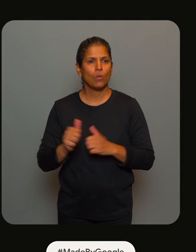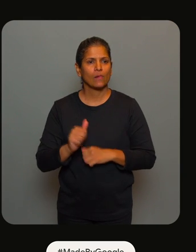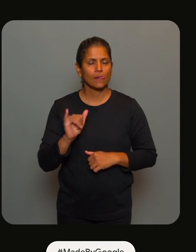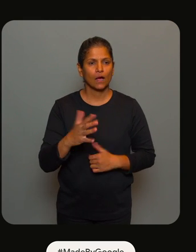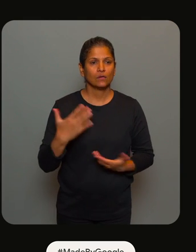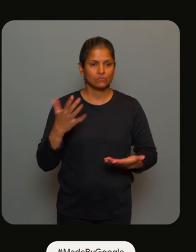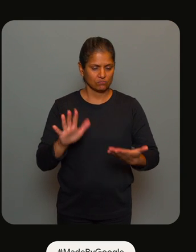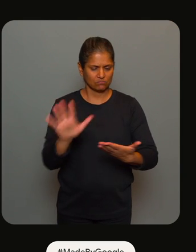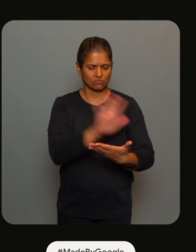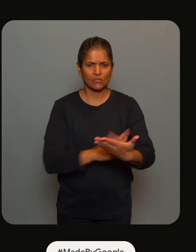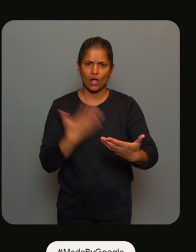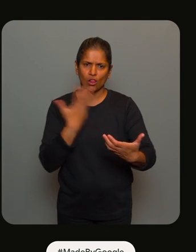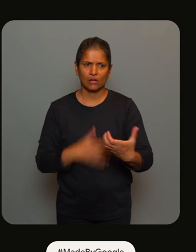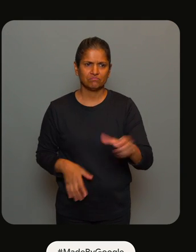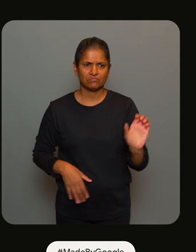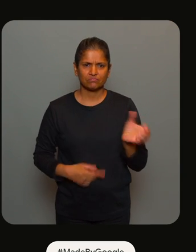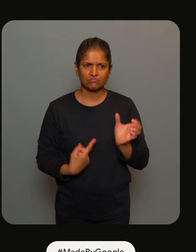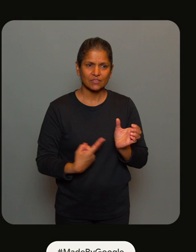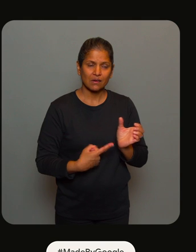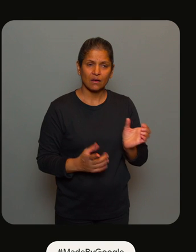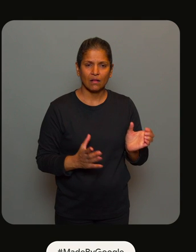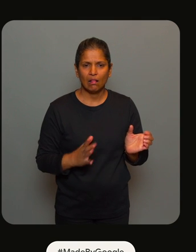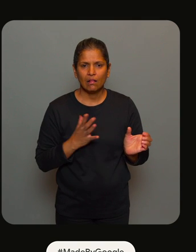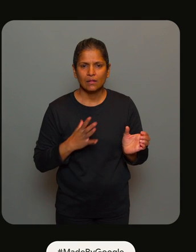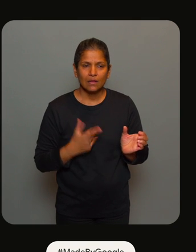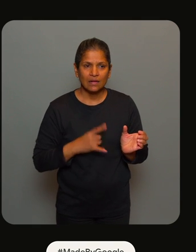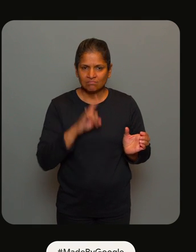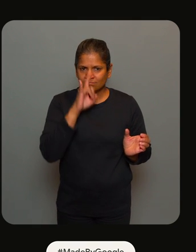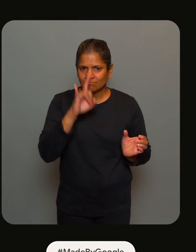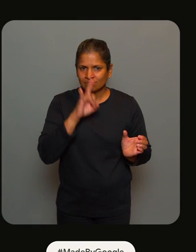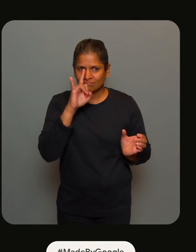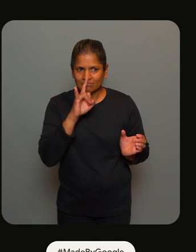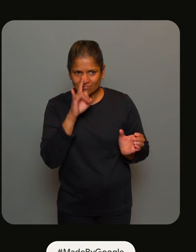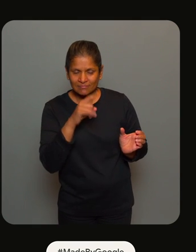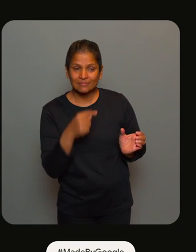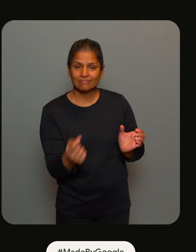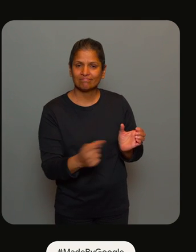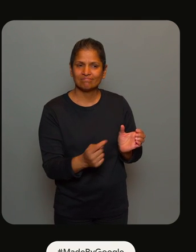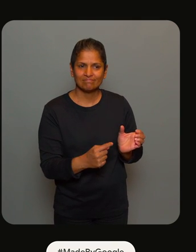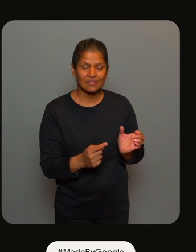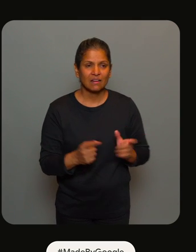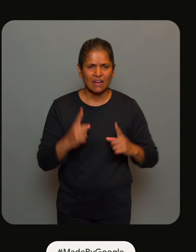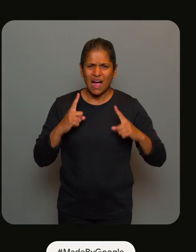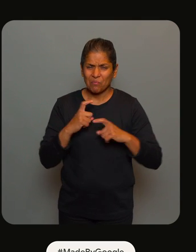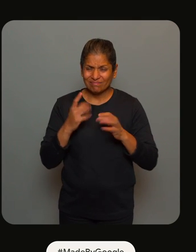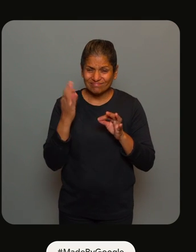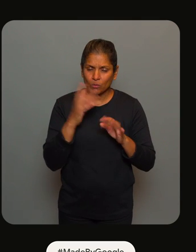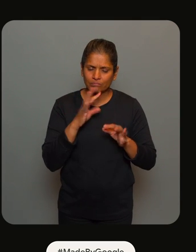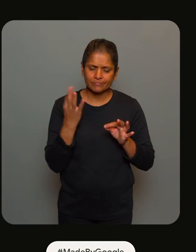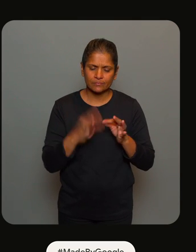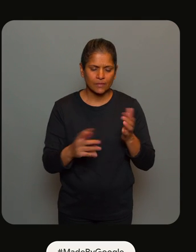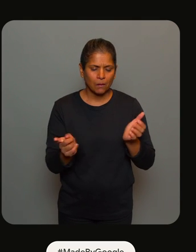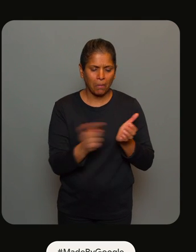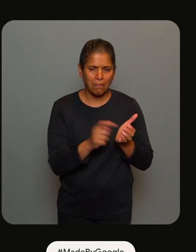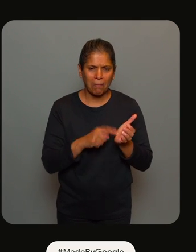This is the ultimate refinement of Pixel, simplifying the parts and construction to make a phone that’s sophisticated and